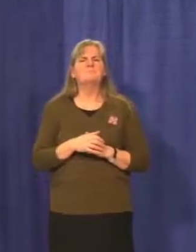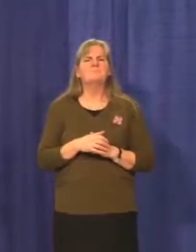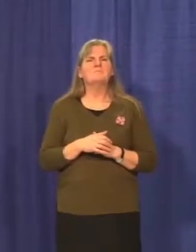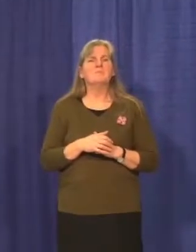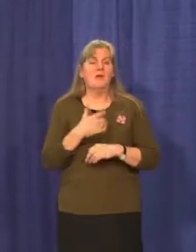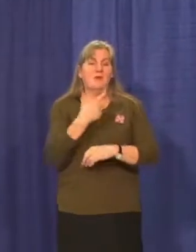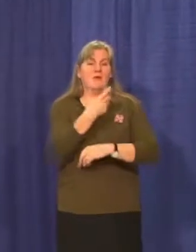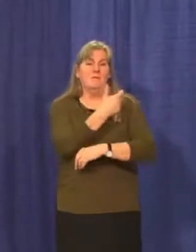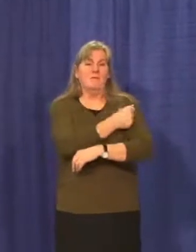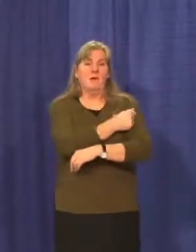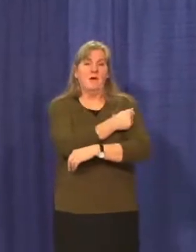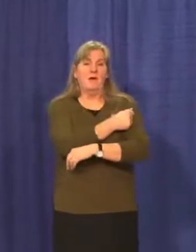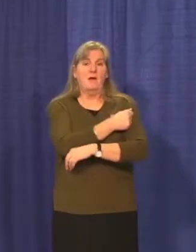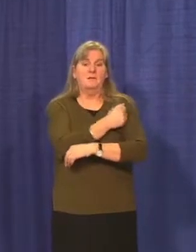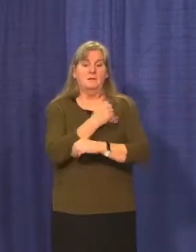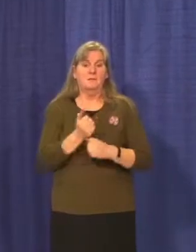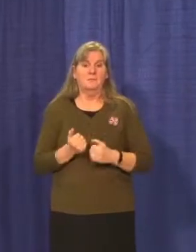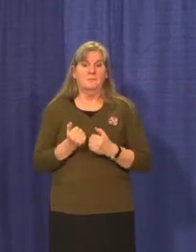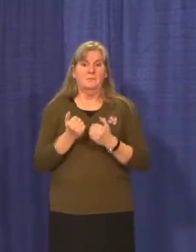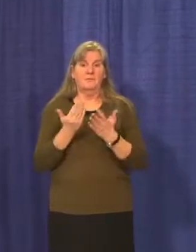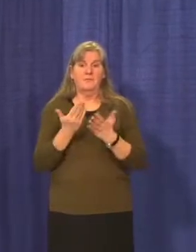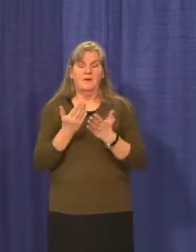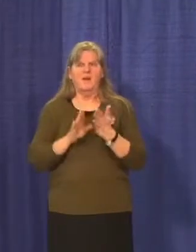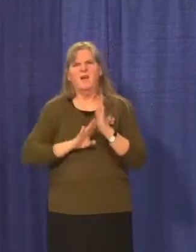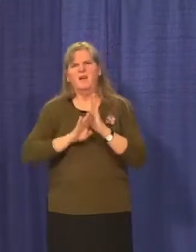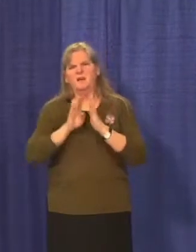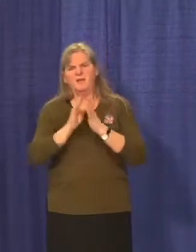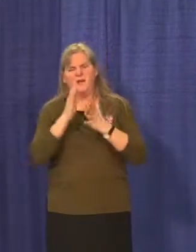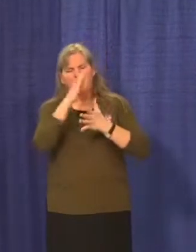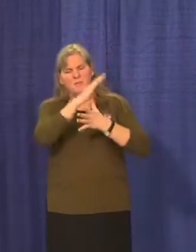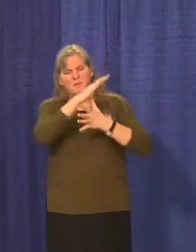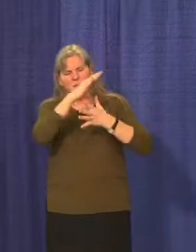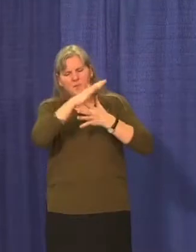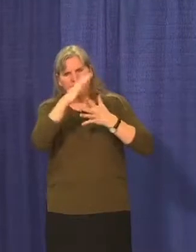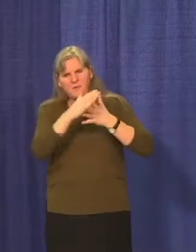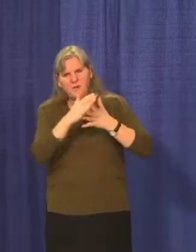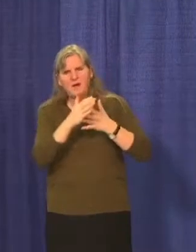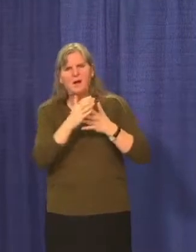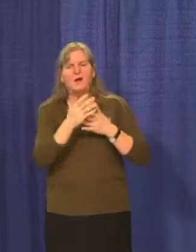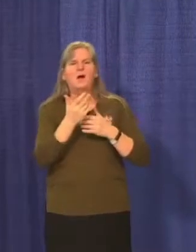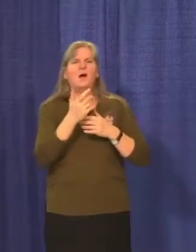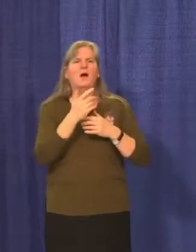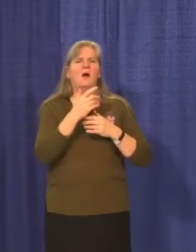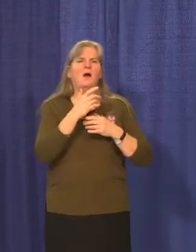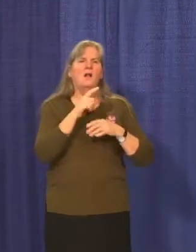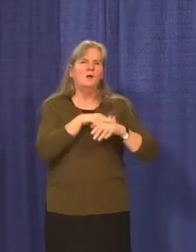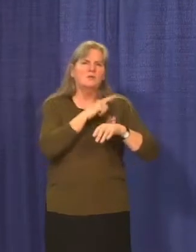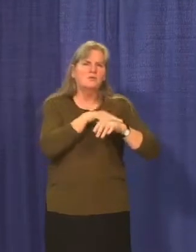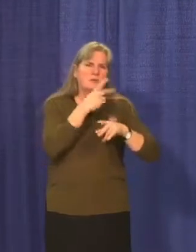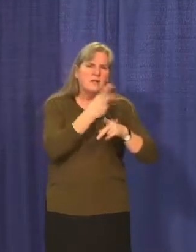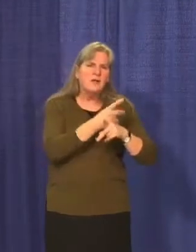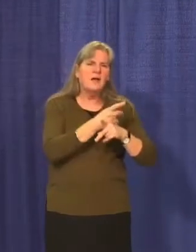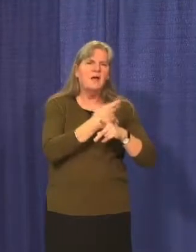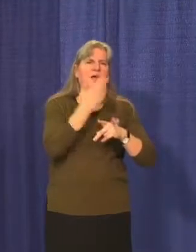whole of the vaccine rollout and how a prioritized long-term care facilities, front-line